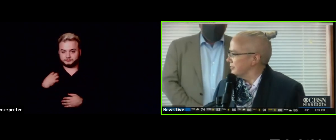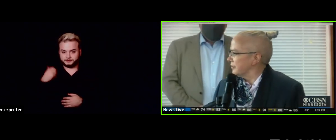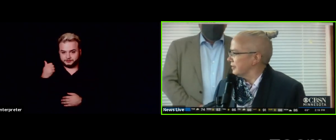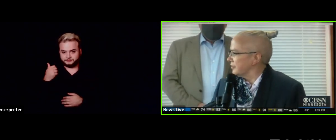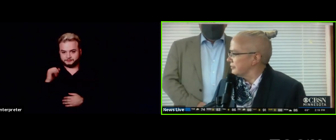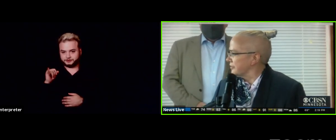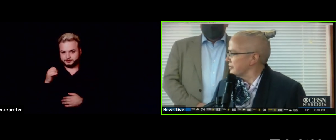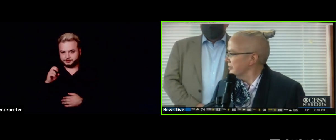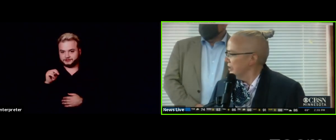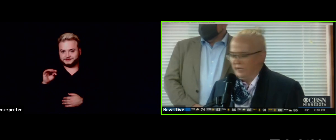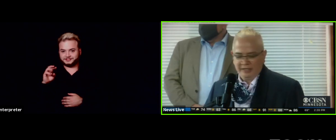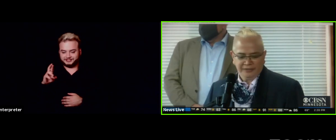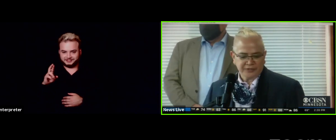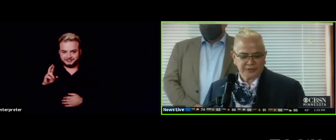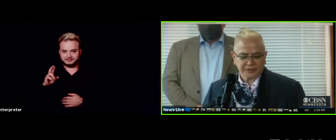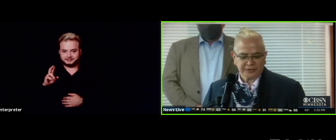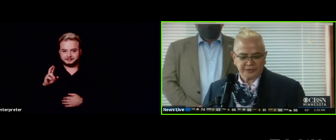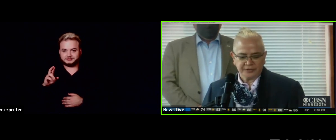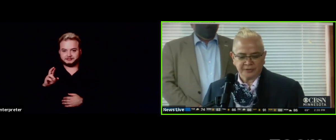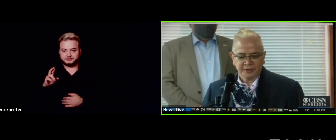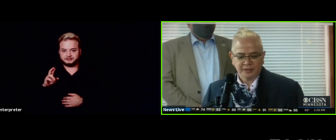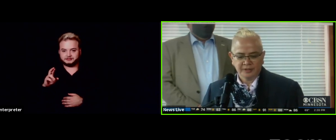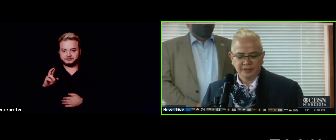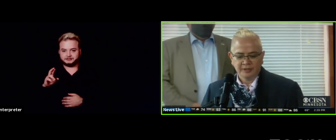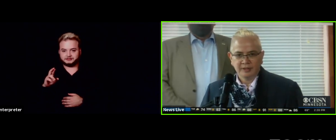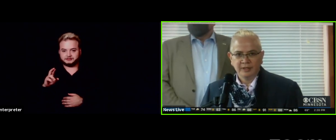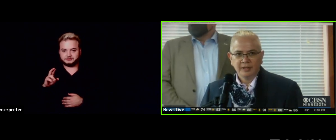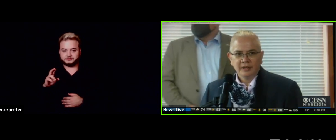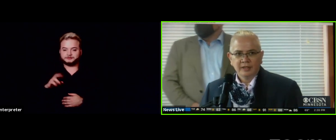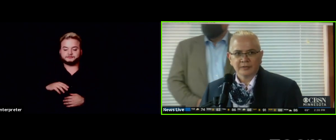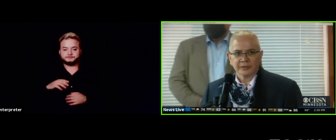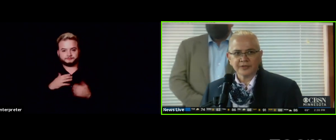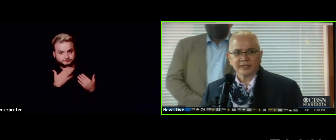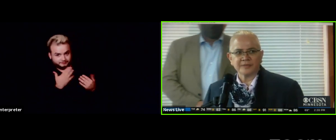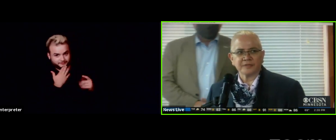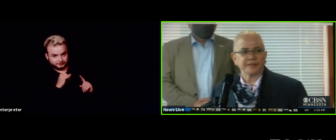with other Jennifer's and thanks for the work that you do. The word that comes to mind for